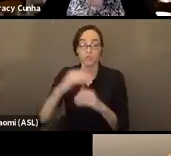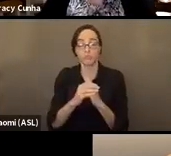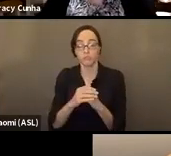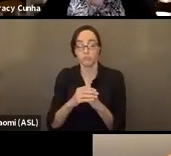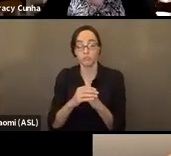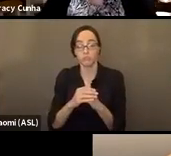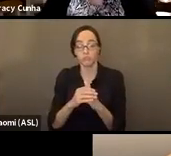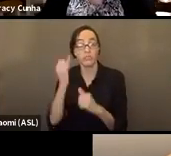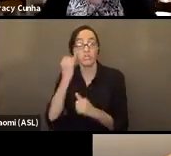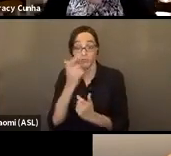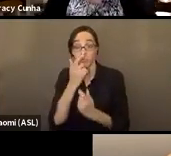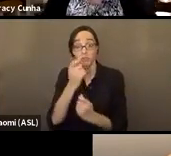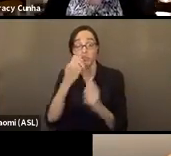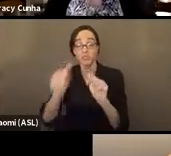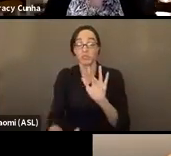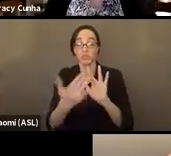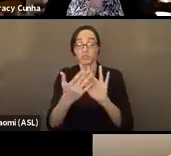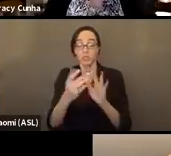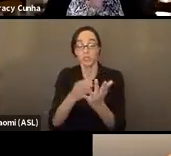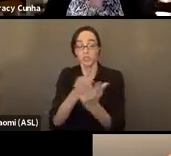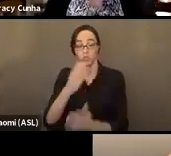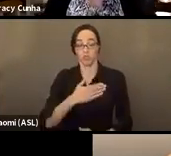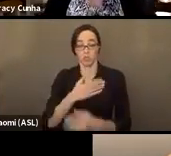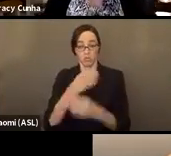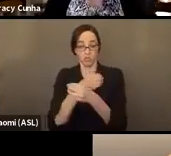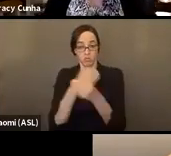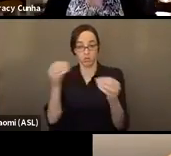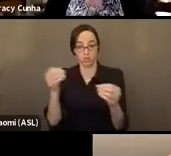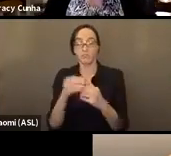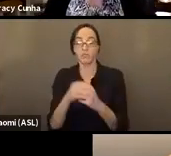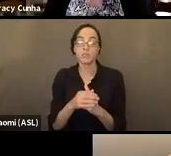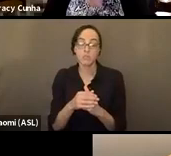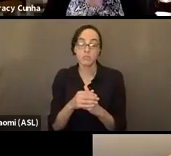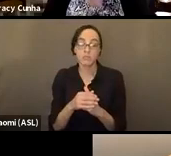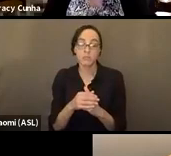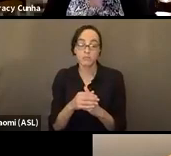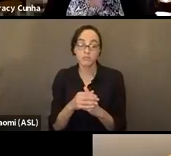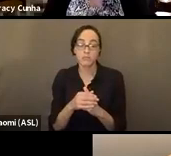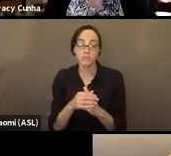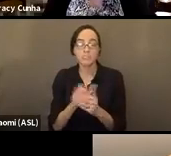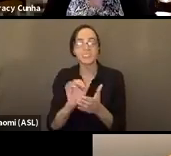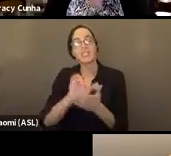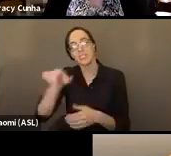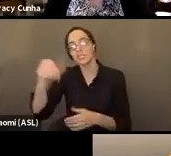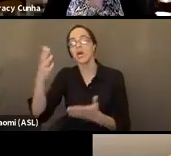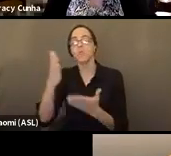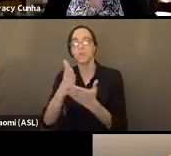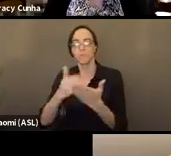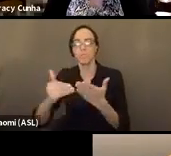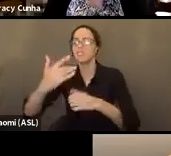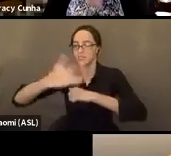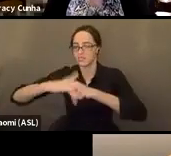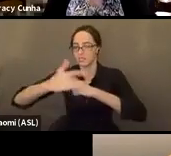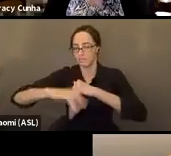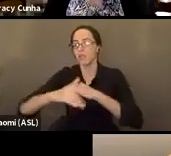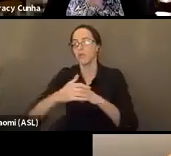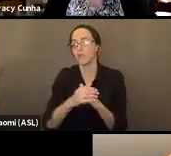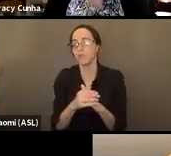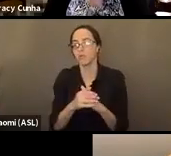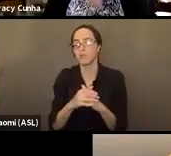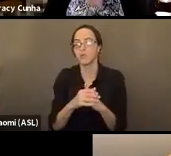so so anyways that's another piece that's available but i want to emphasize too that uh